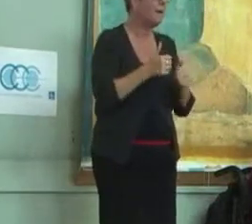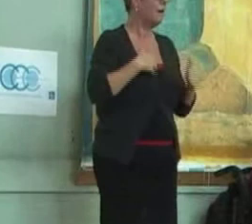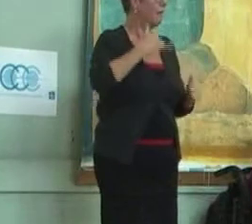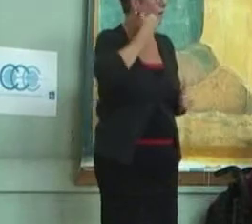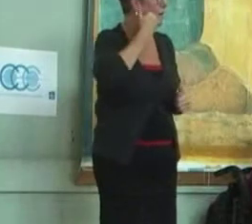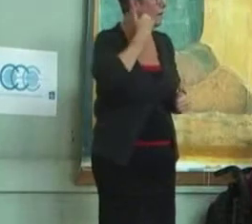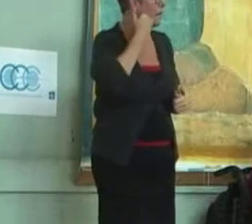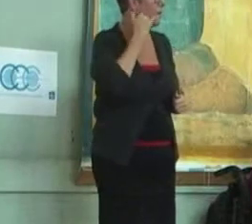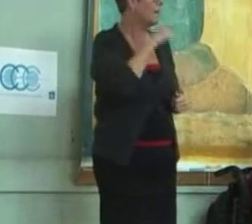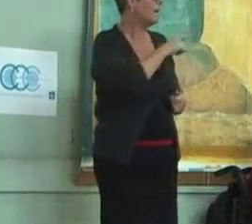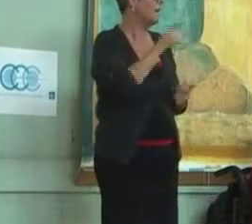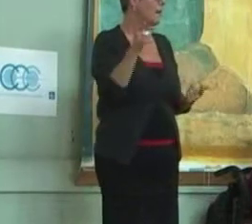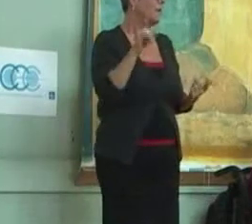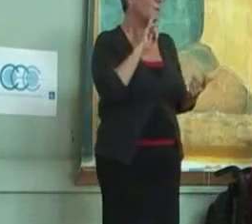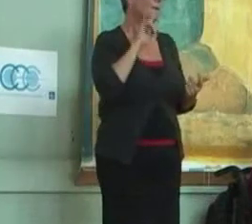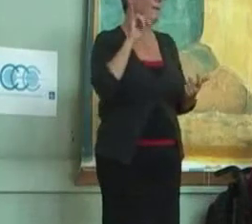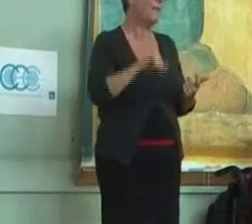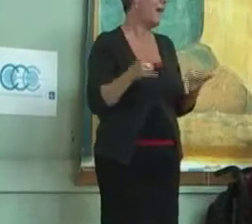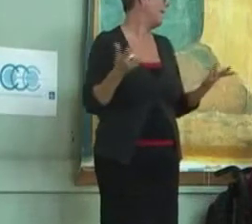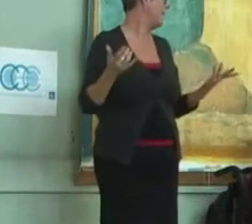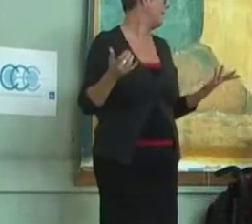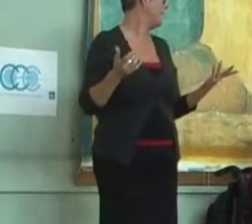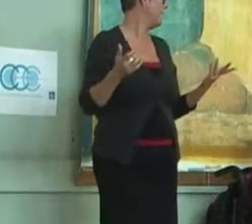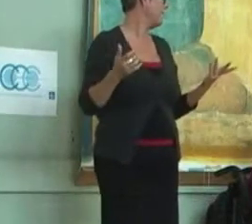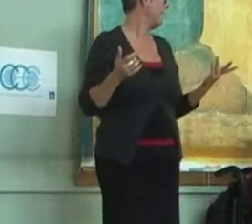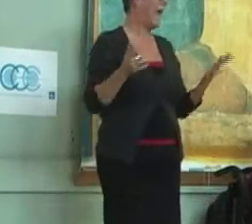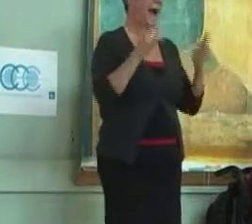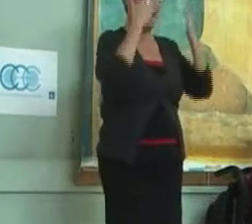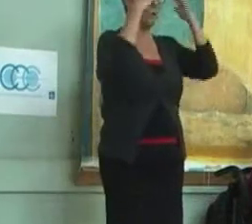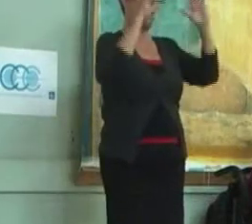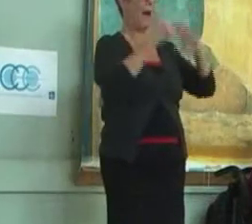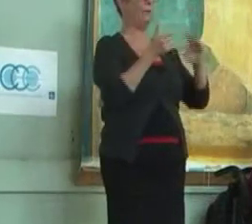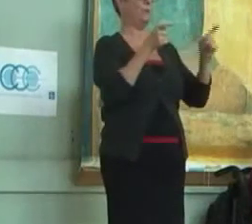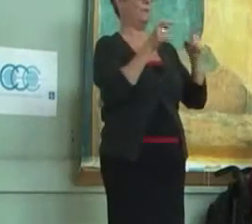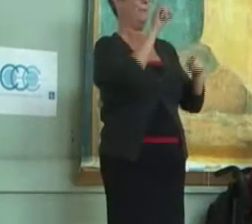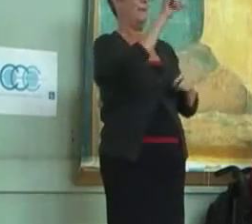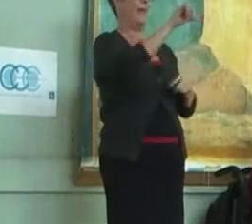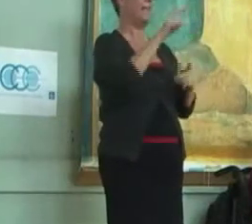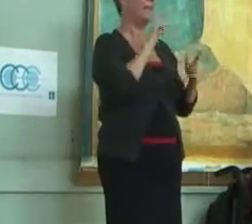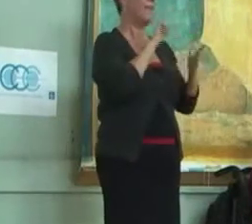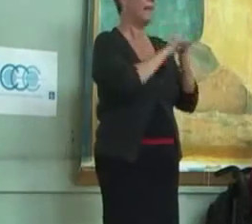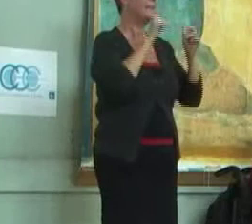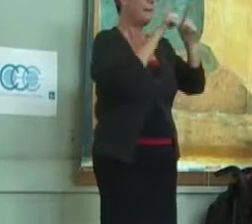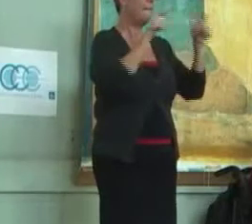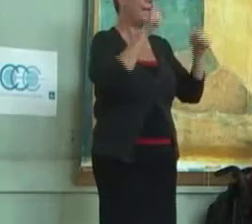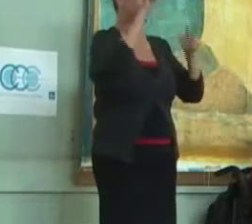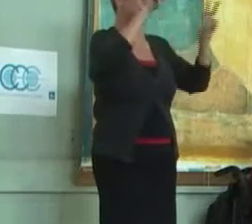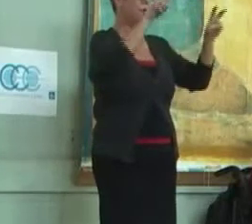that we ban cell phones and BlackBerries, I don't know how you can do with that. That's a bigger issue that requires a bigger conversation.